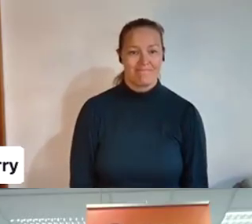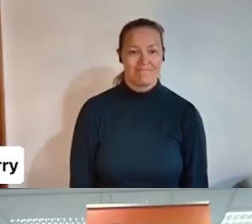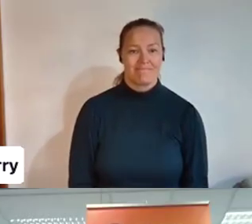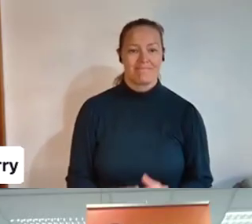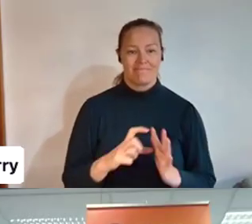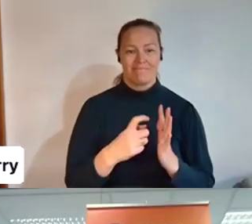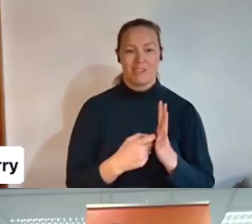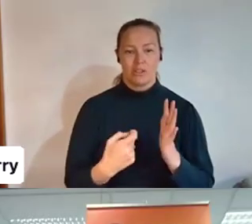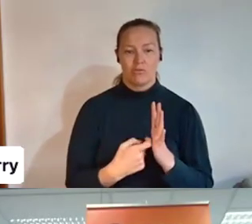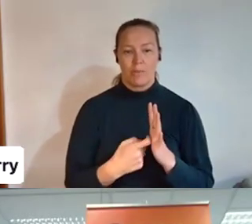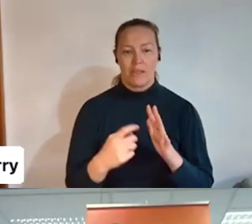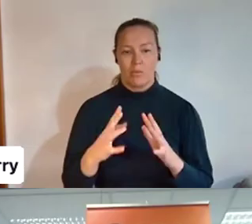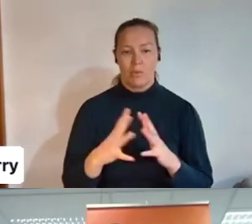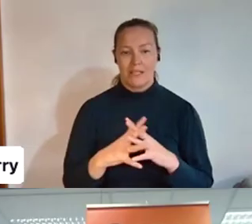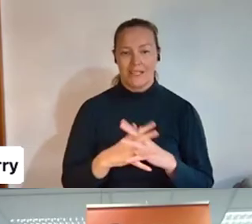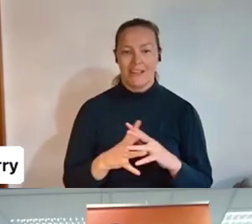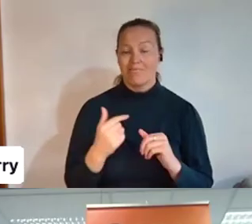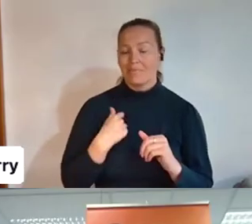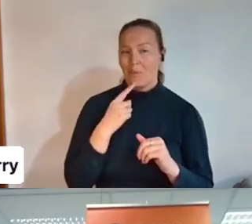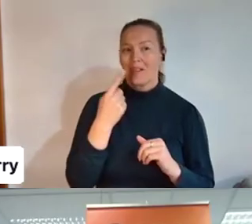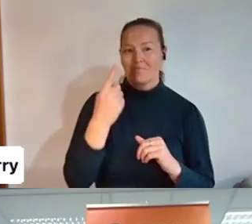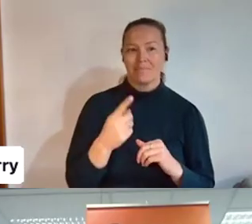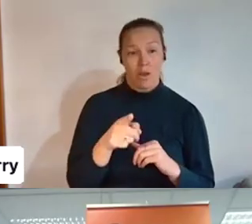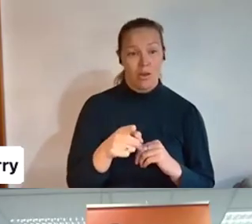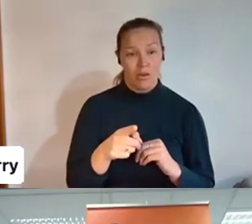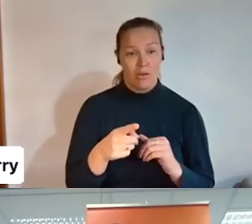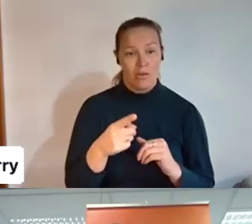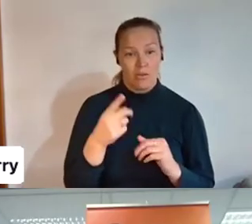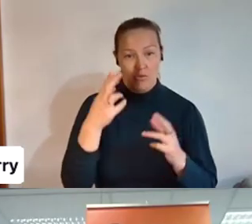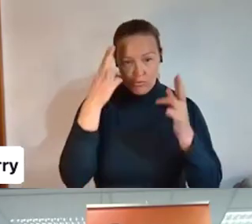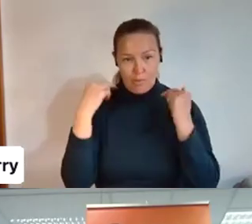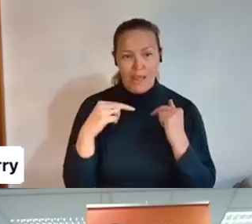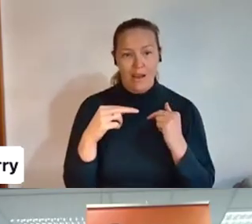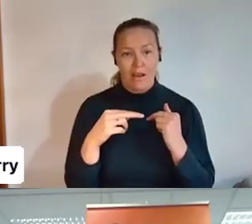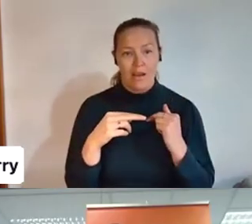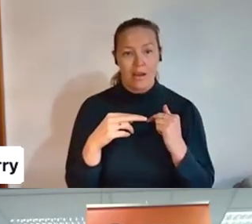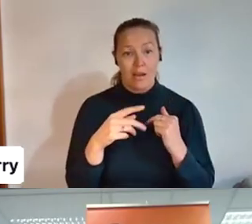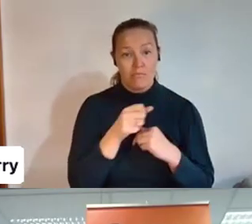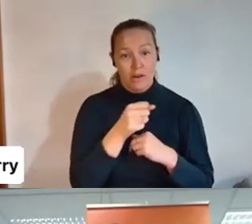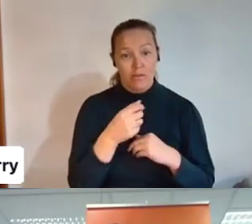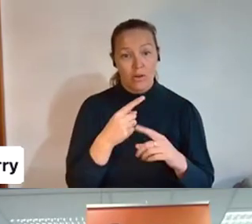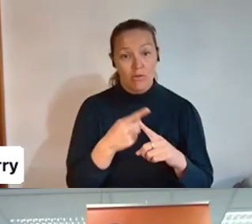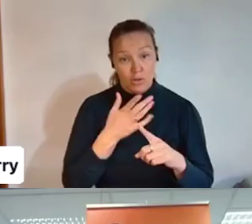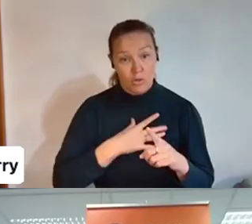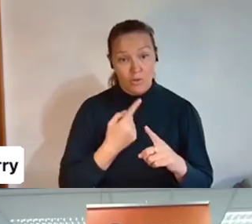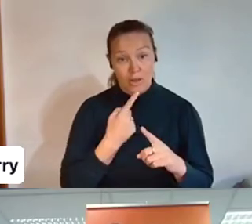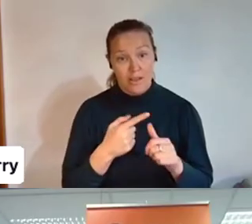others think. Rebecca, you've got your microphone off, did you want to jump in there? I don't